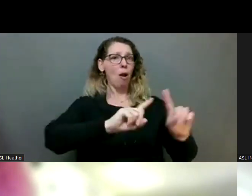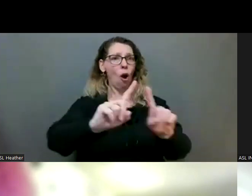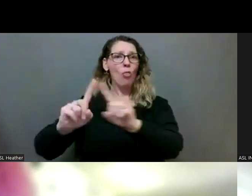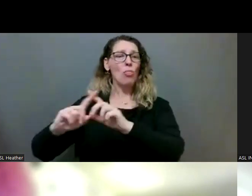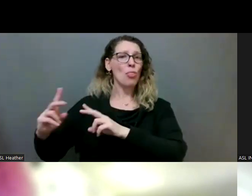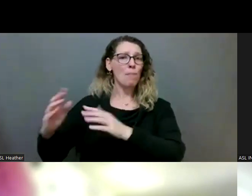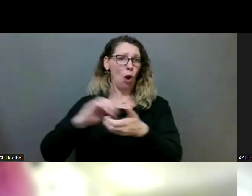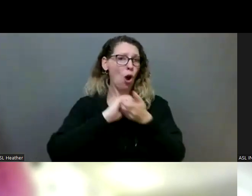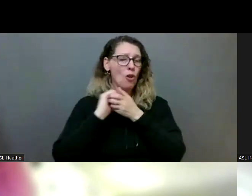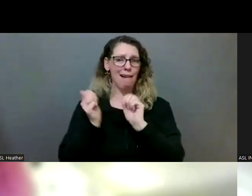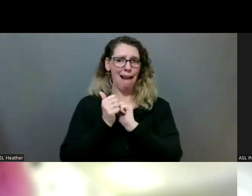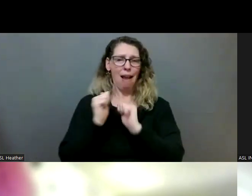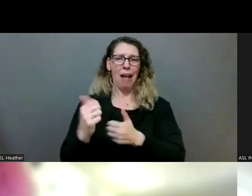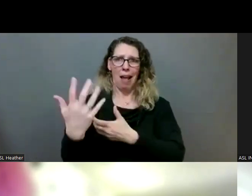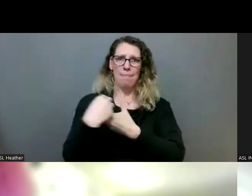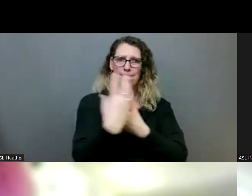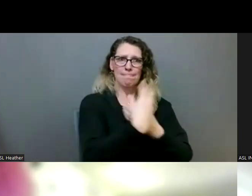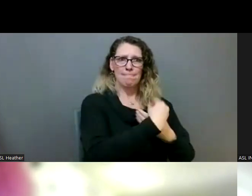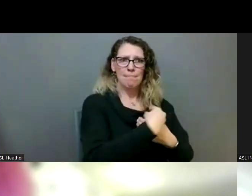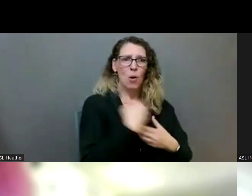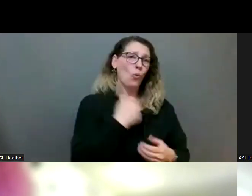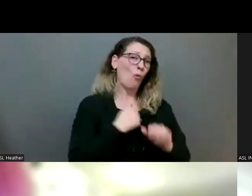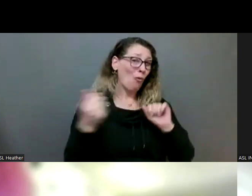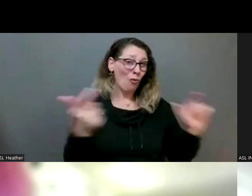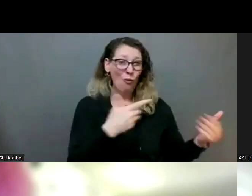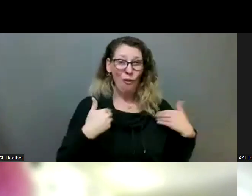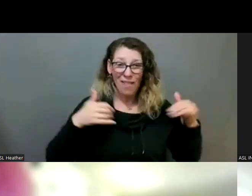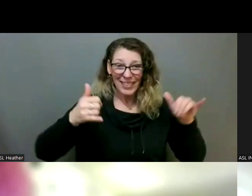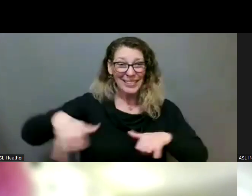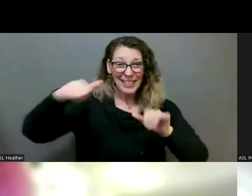include all the stakeholders because we all have the same mission. I'm gonna let Diana